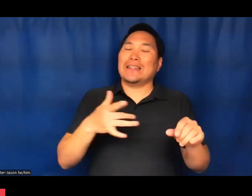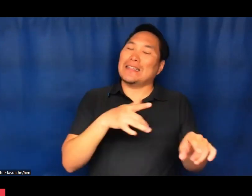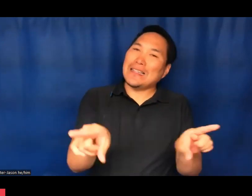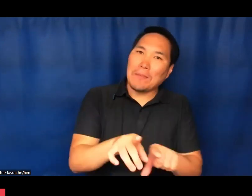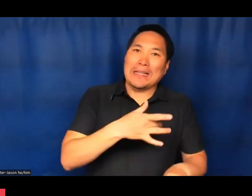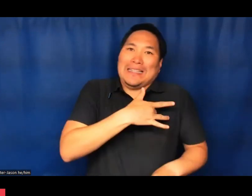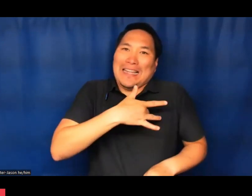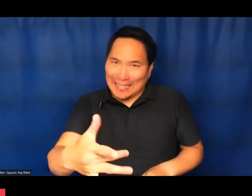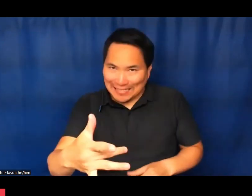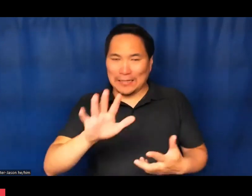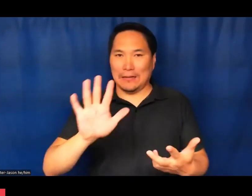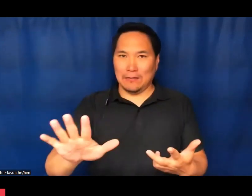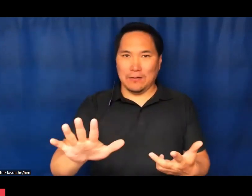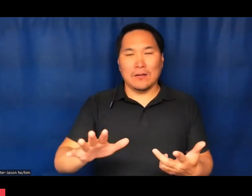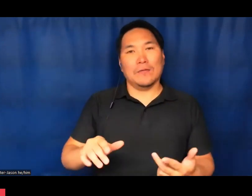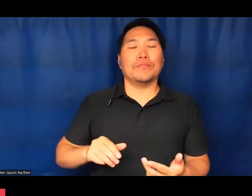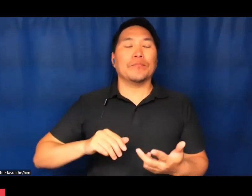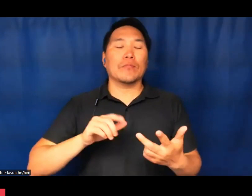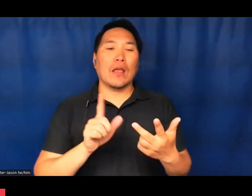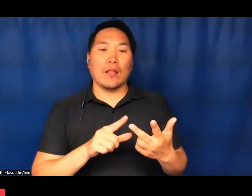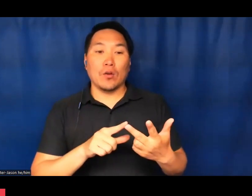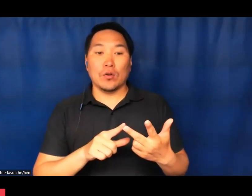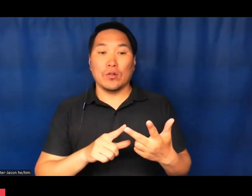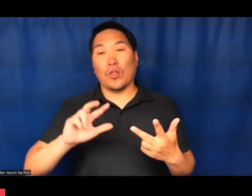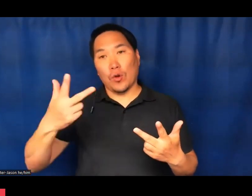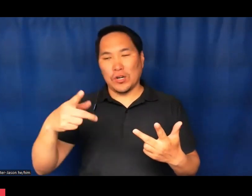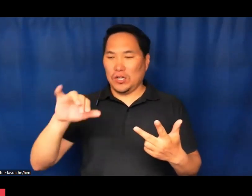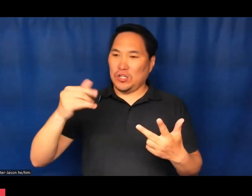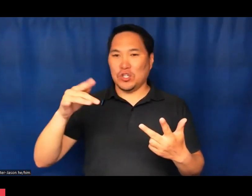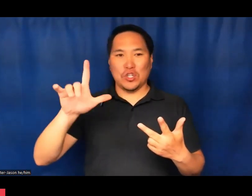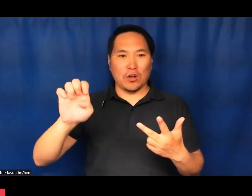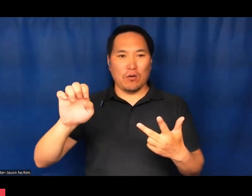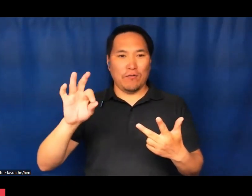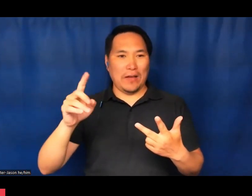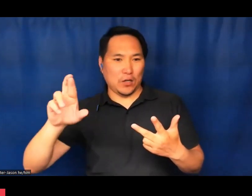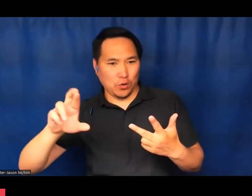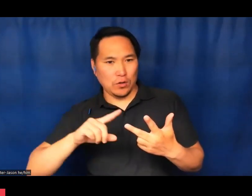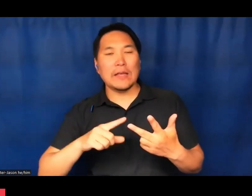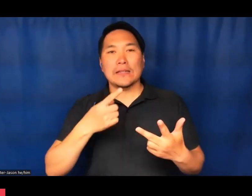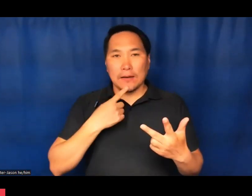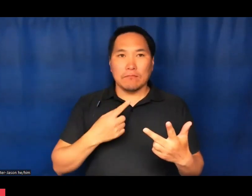And third, not least, this jingles factor the Court found in favor as well.